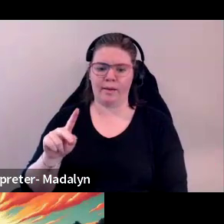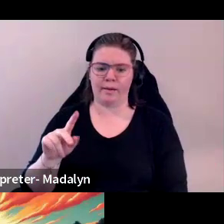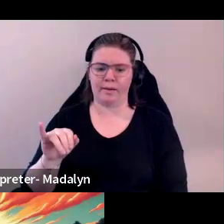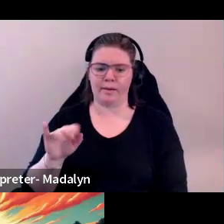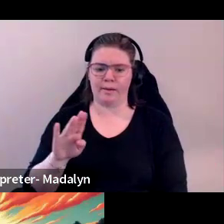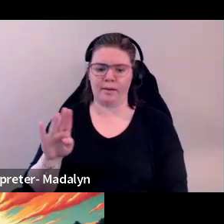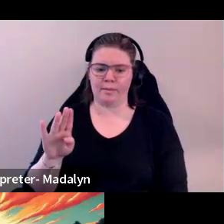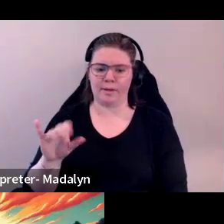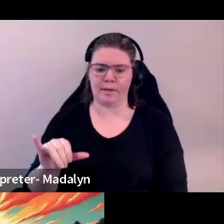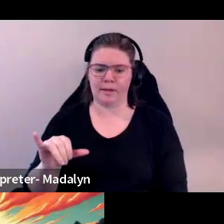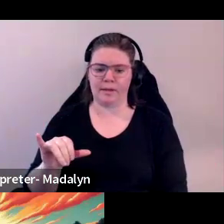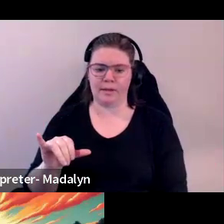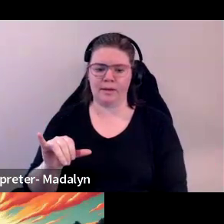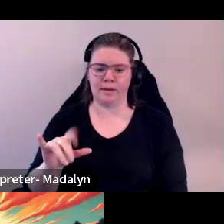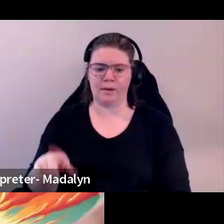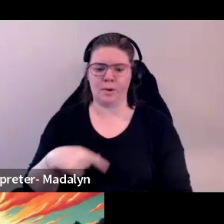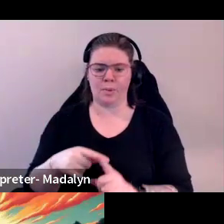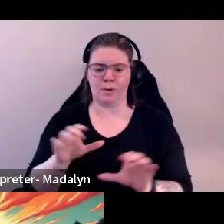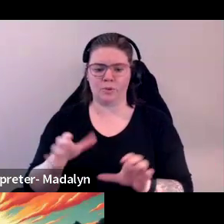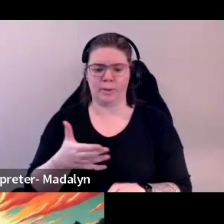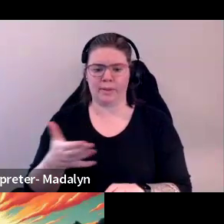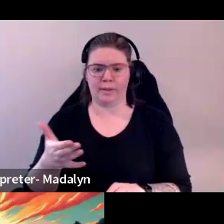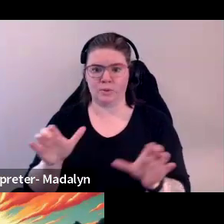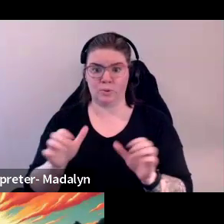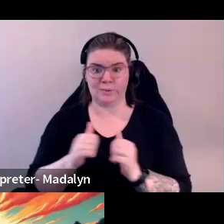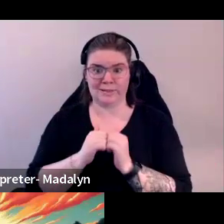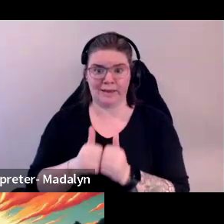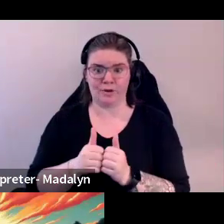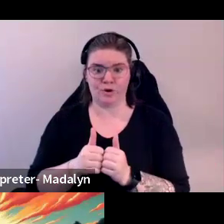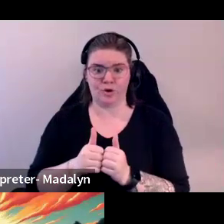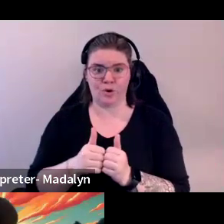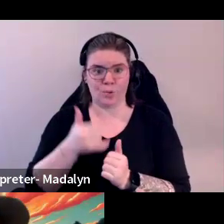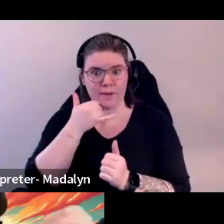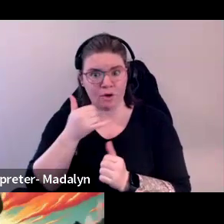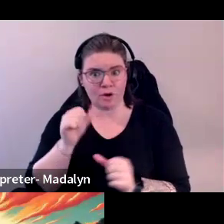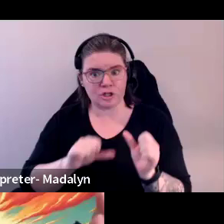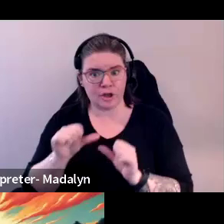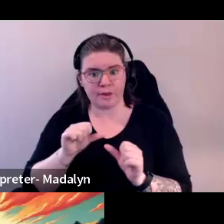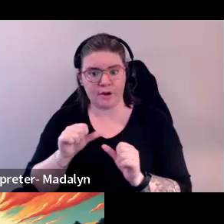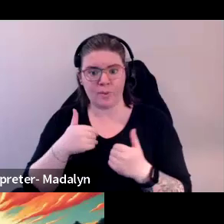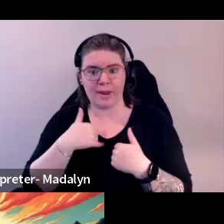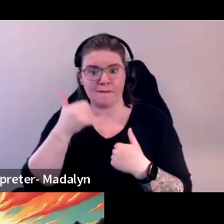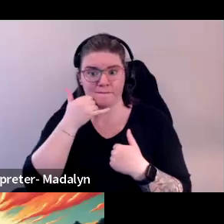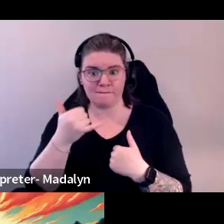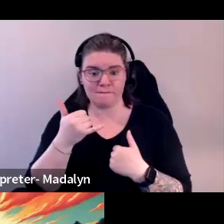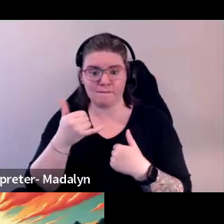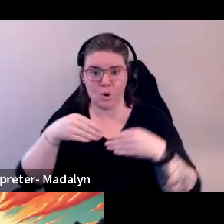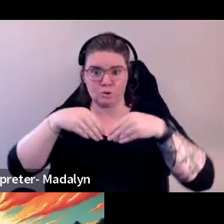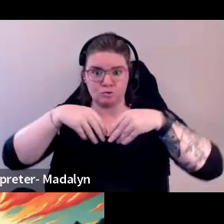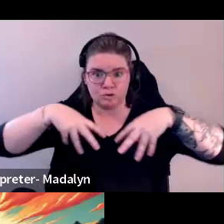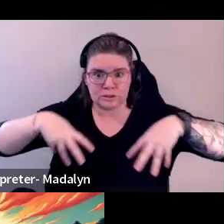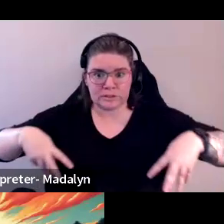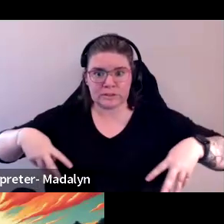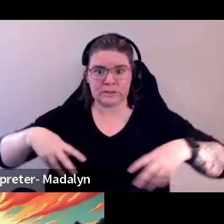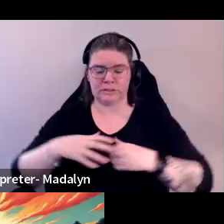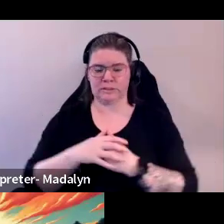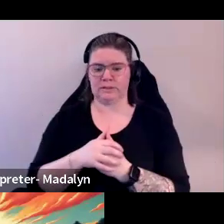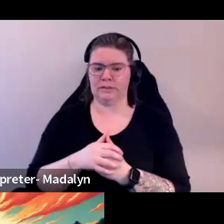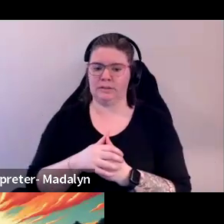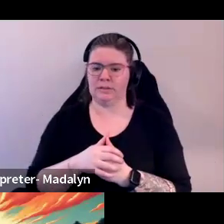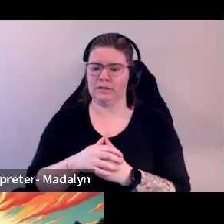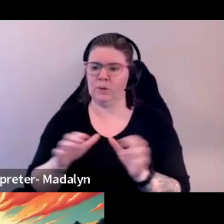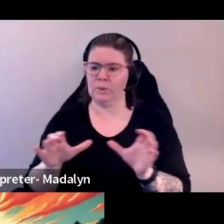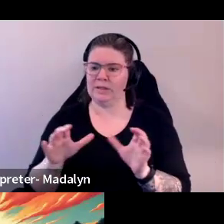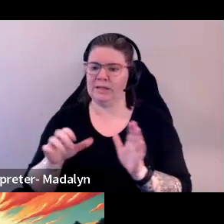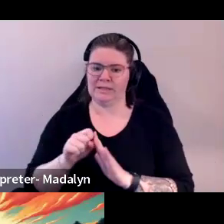Tom Olin: when we are doing things we're doing things together, we and we called each other. We had phone trees, we had, you know, and we did things statewide. I mean.